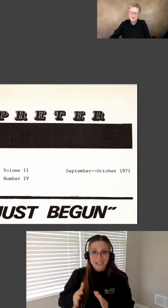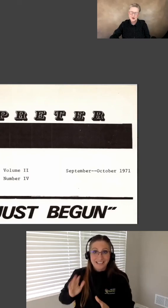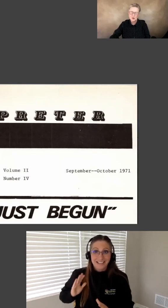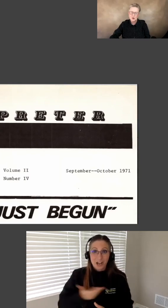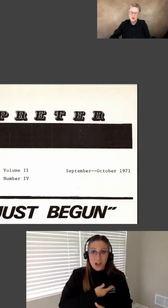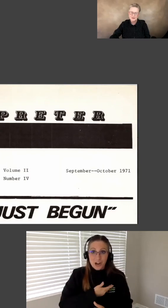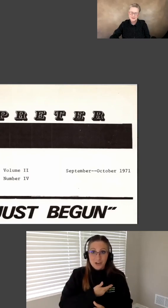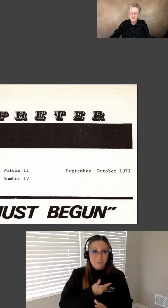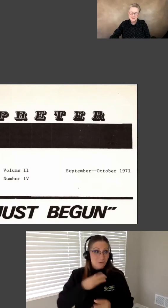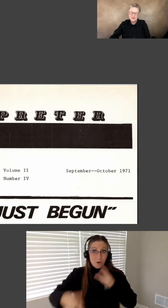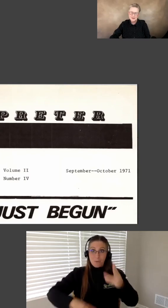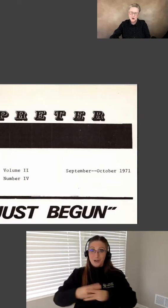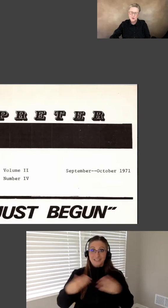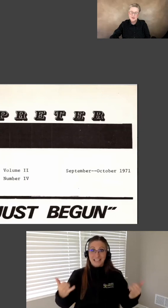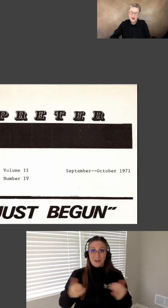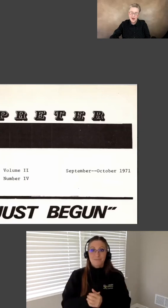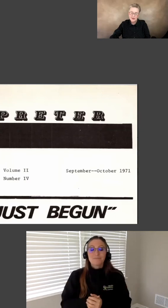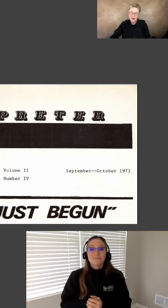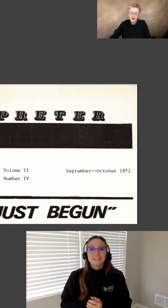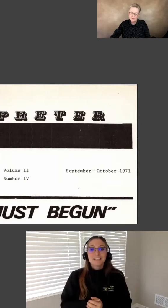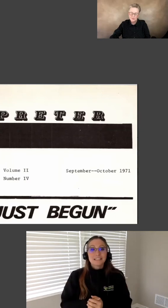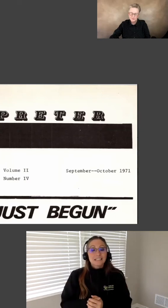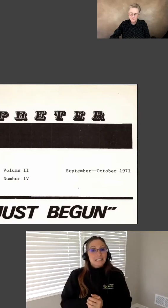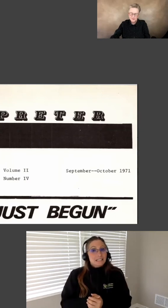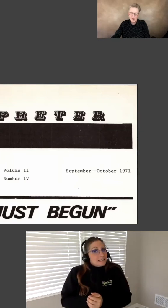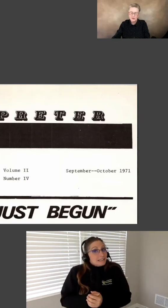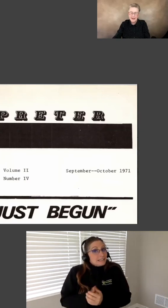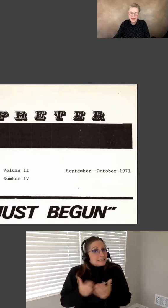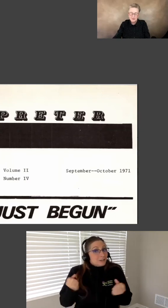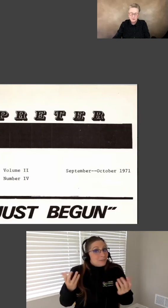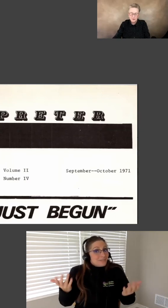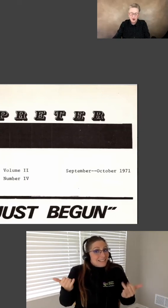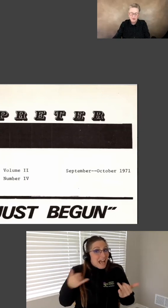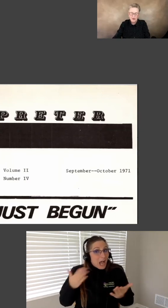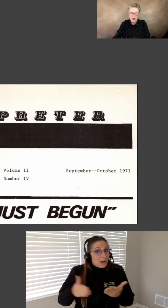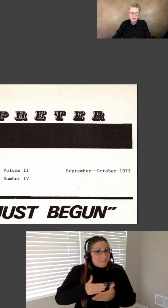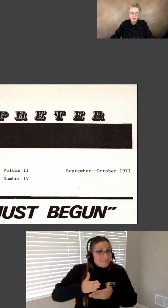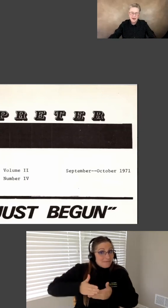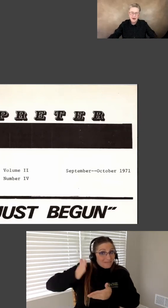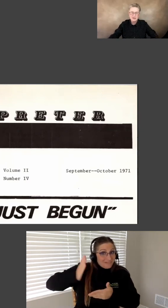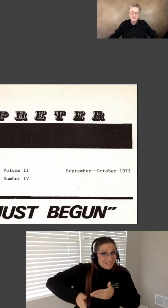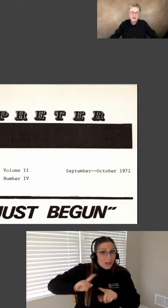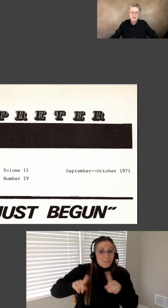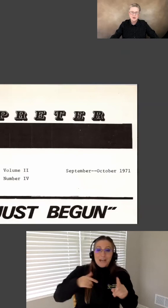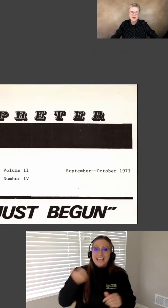in our world, so with that I'll end, but I'll be happy to answer any questions